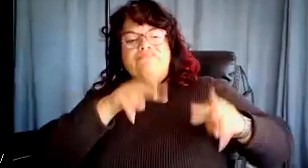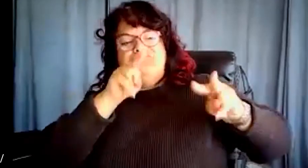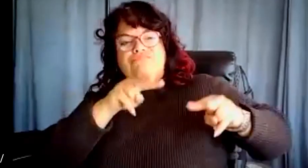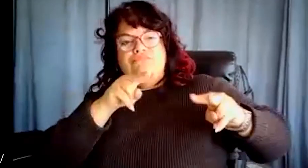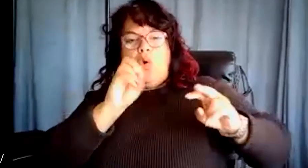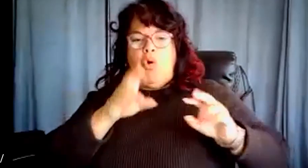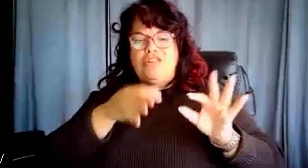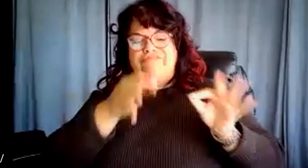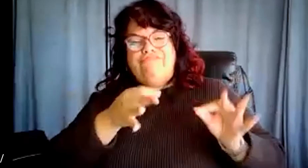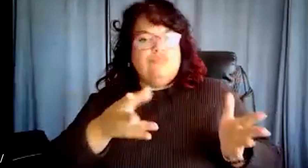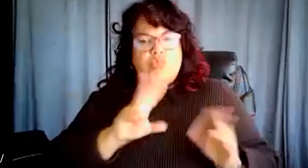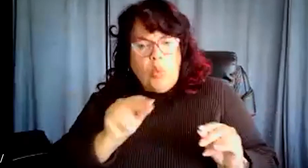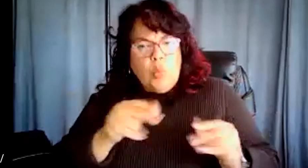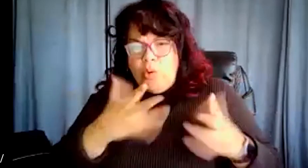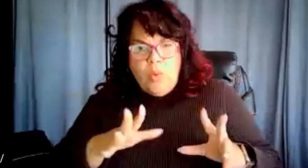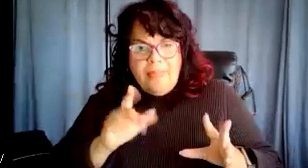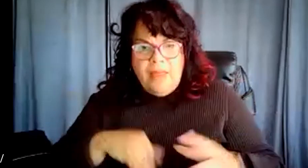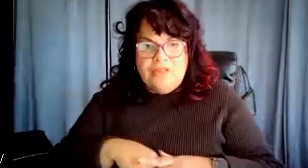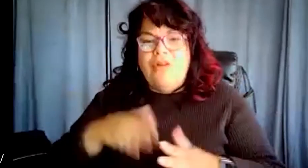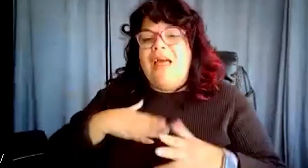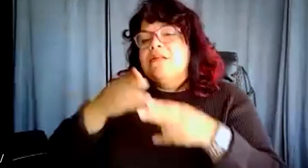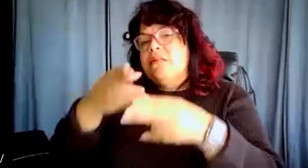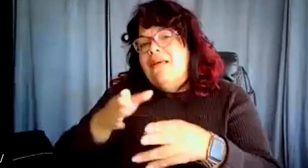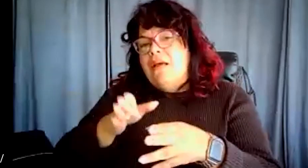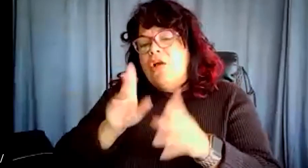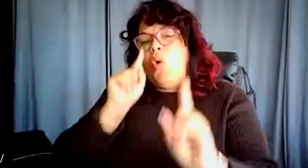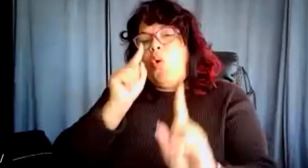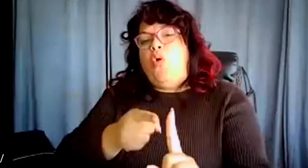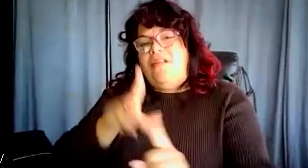And so, that's where the idea for Demystifying Disability came from.